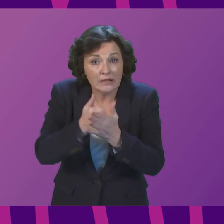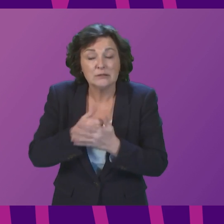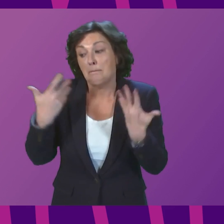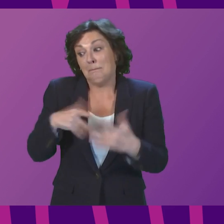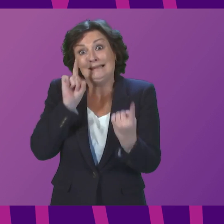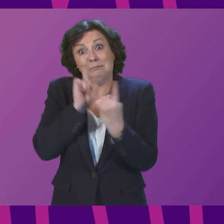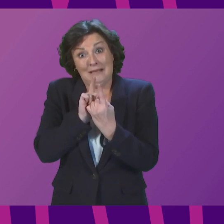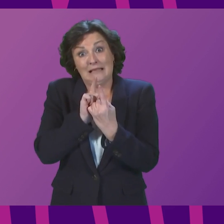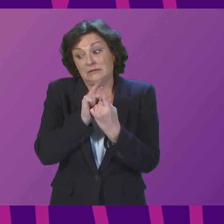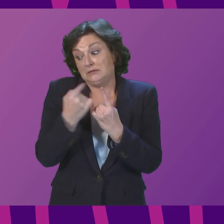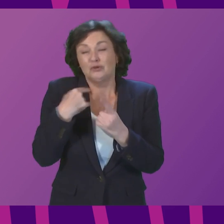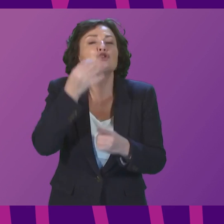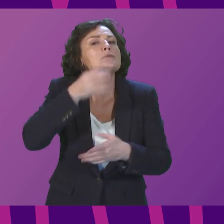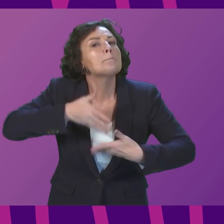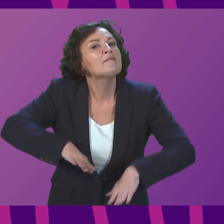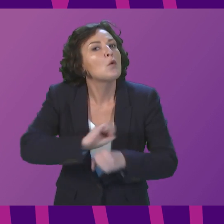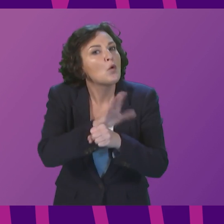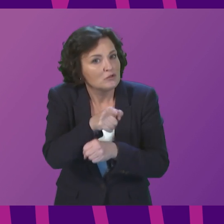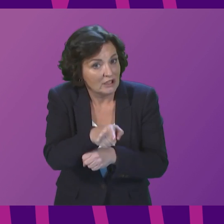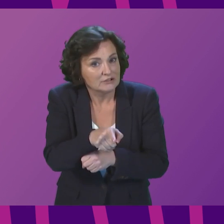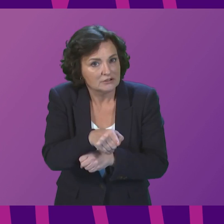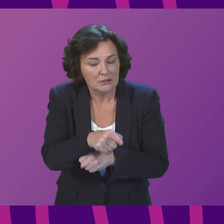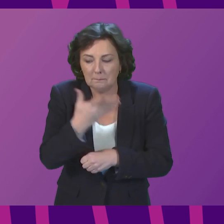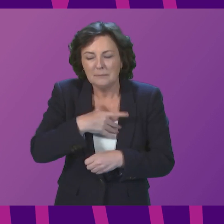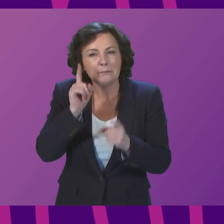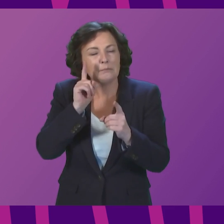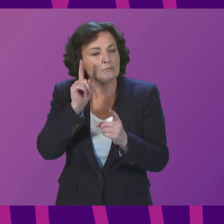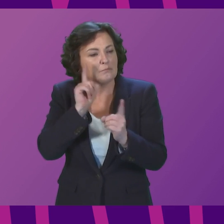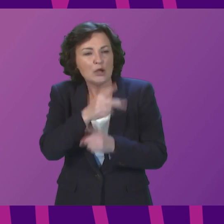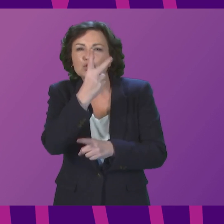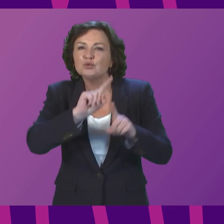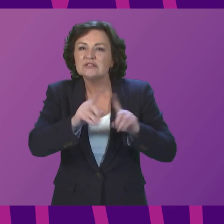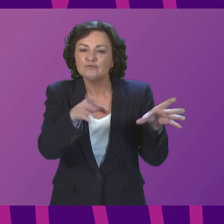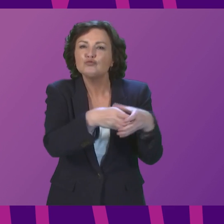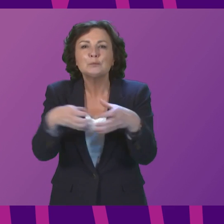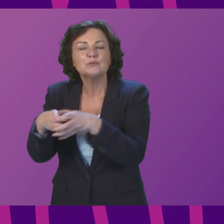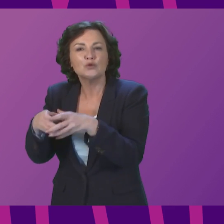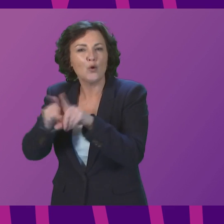Just before the pandemic, I, along with Jeane Freeman and the then chief medical officer,